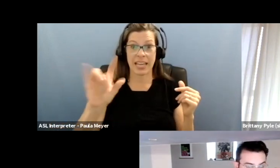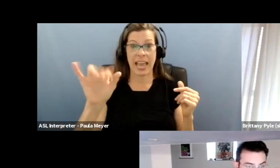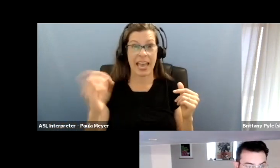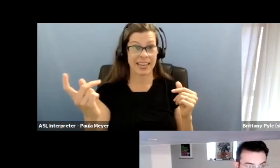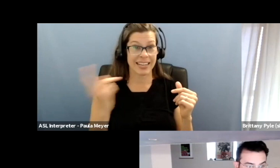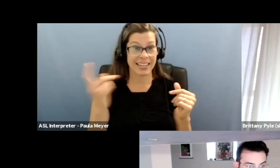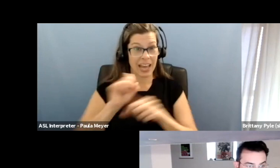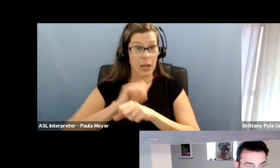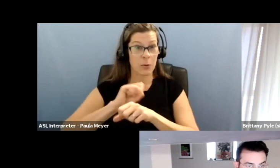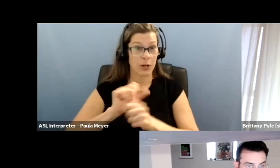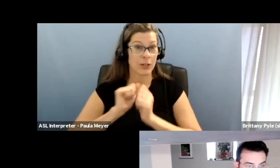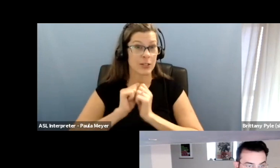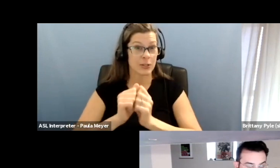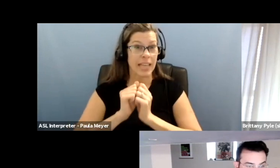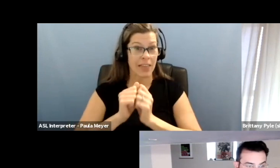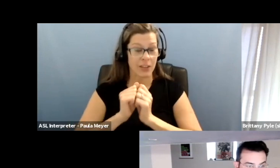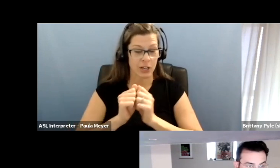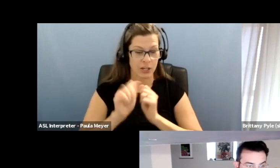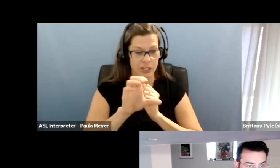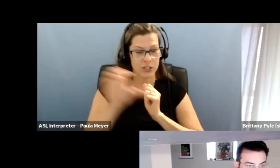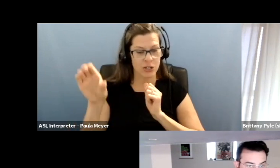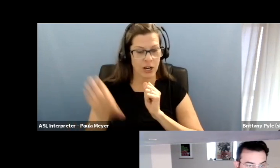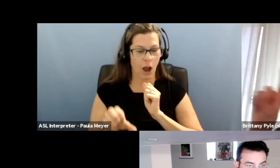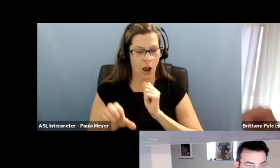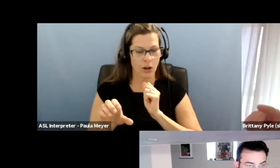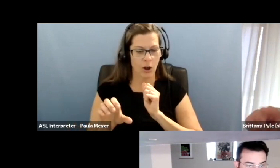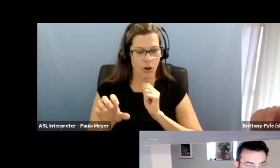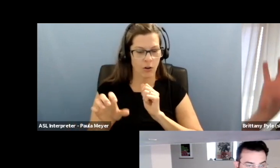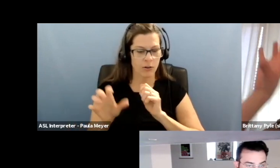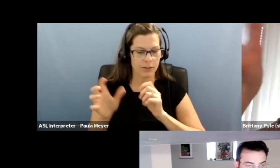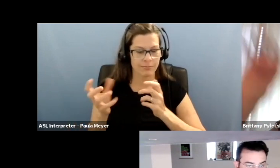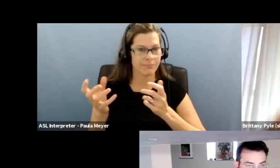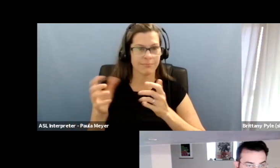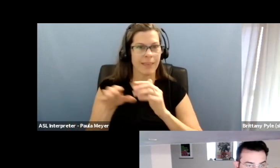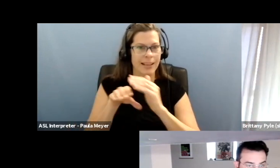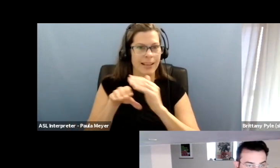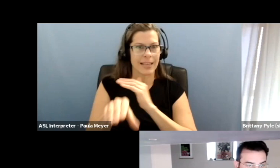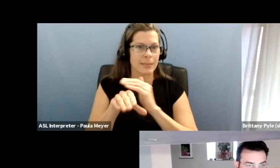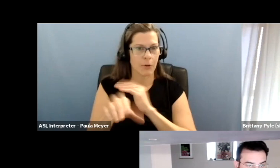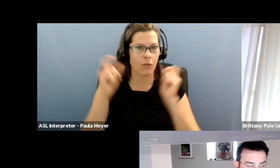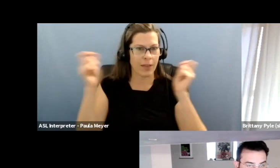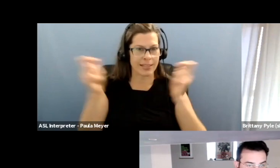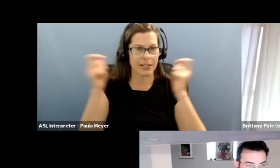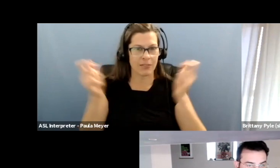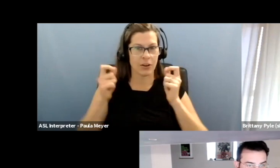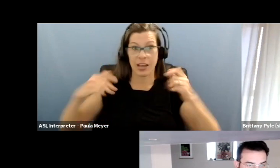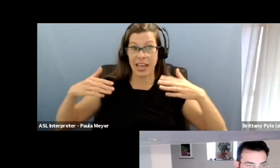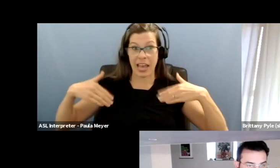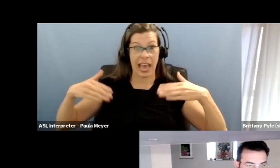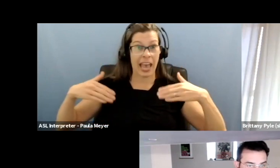and we haven't yet done a simulcast of in person event with captions, and that hitting YouTube with captions.